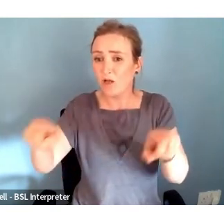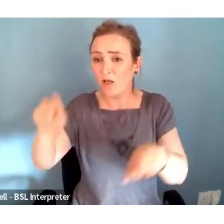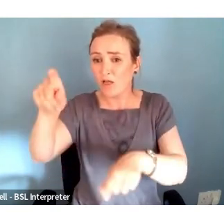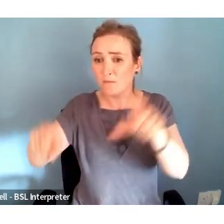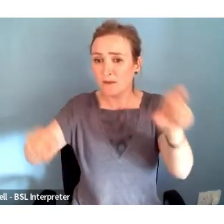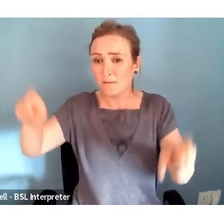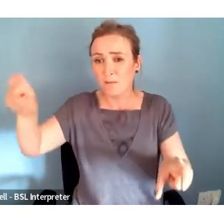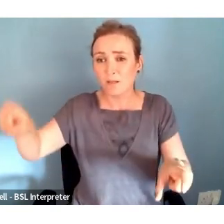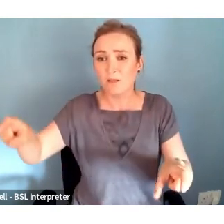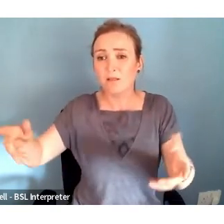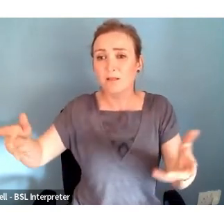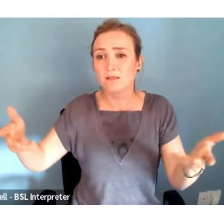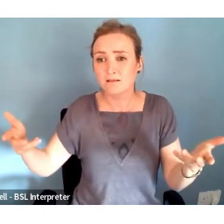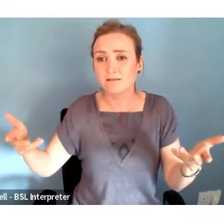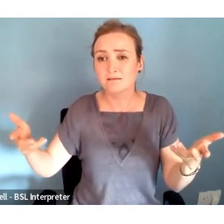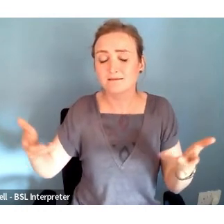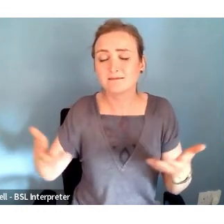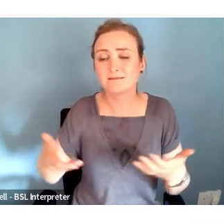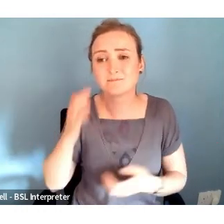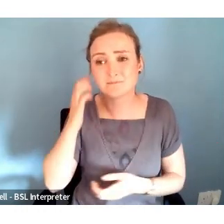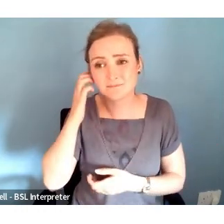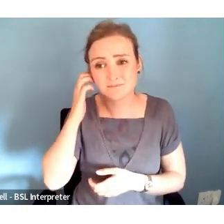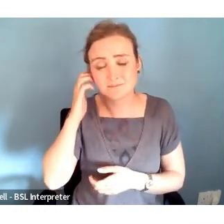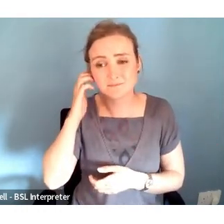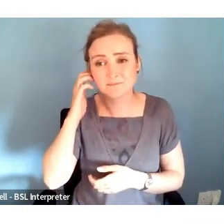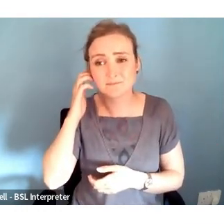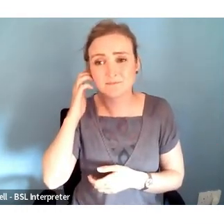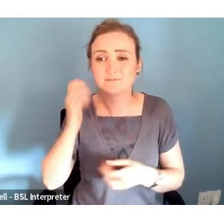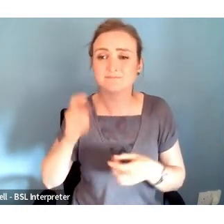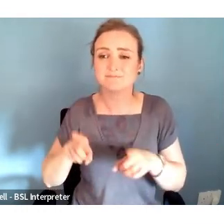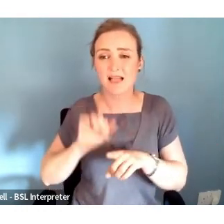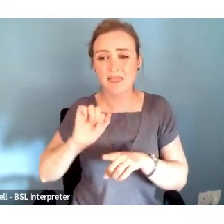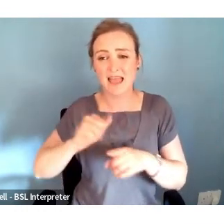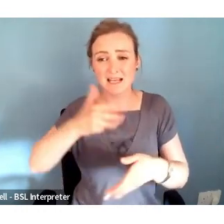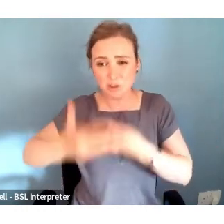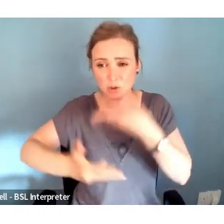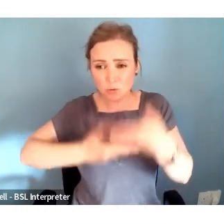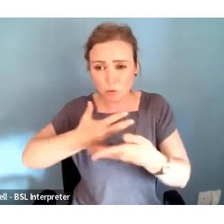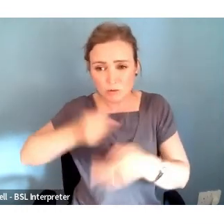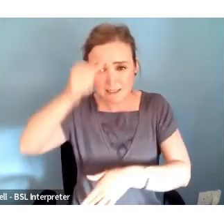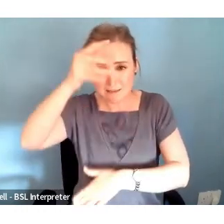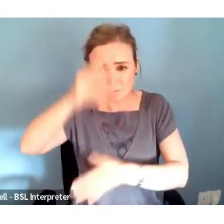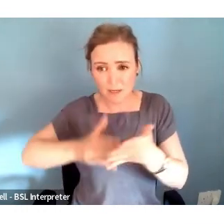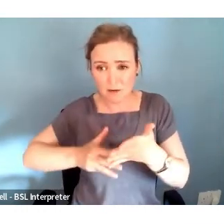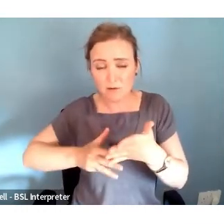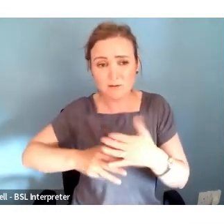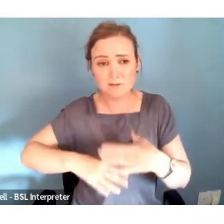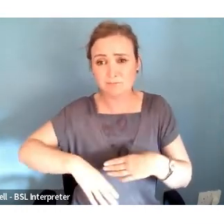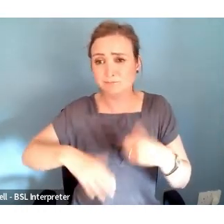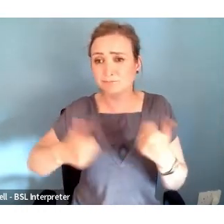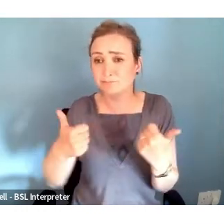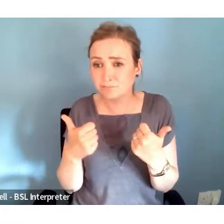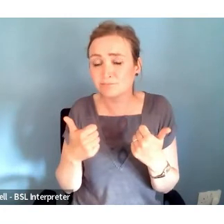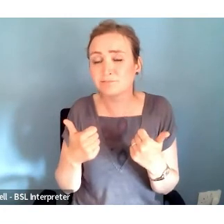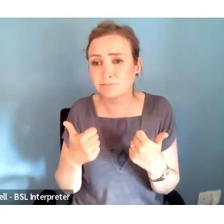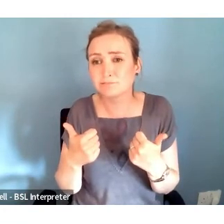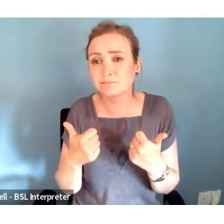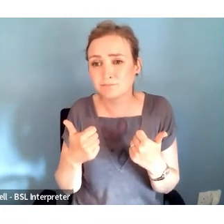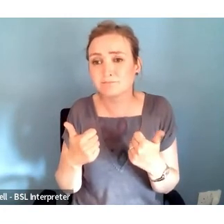people. But some may well be very happy to do it. Something like, I don't know, a